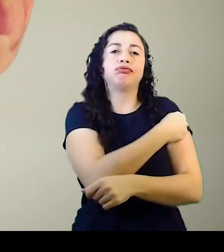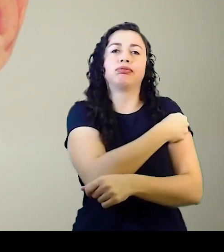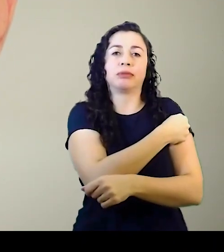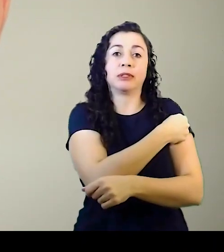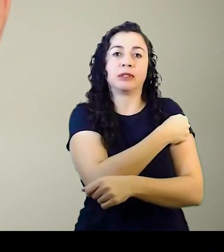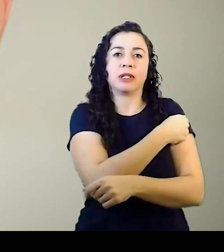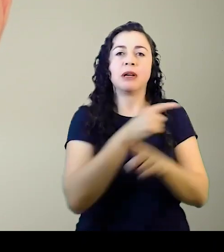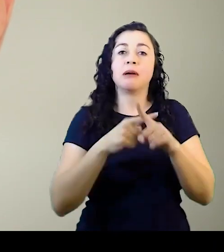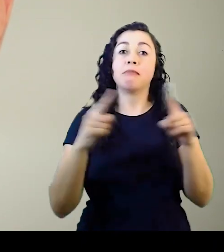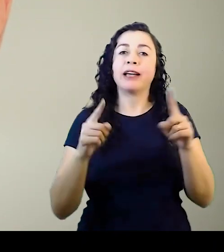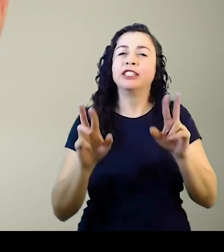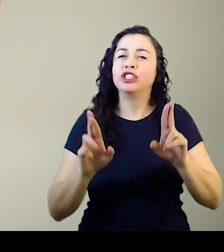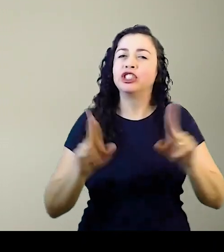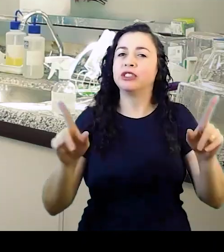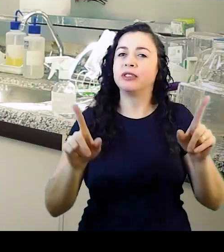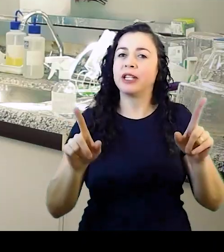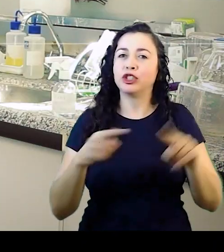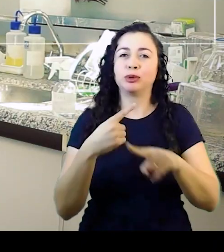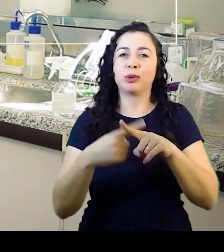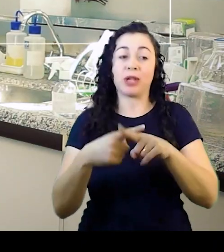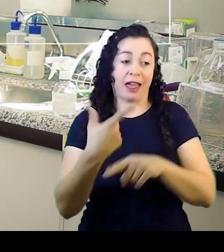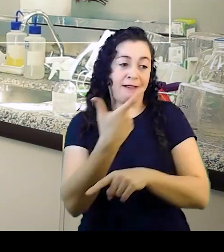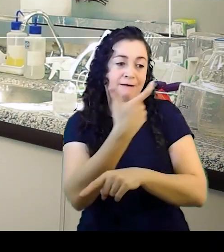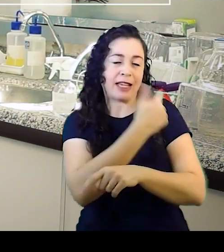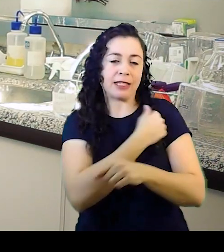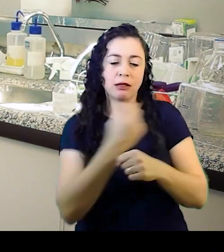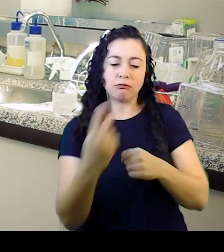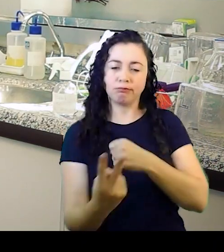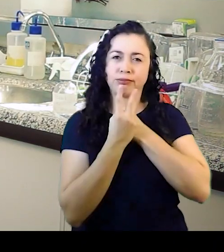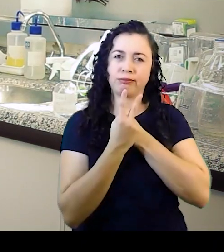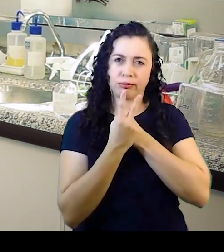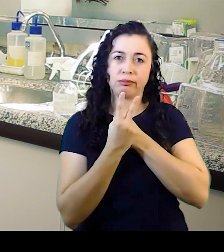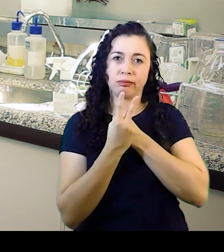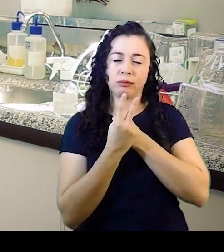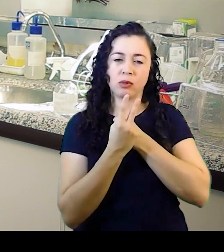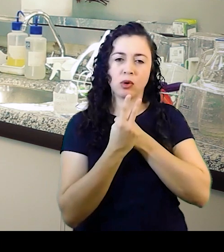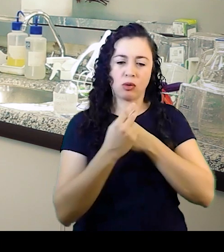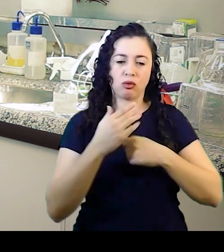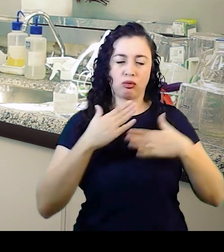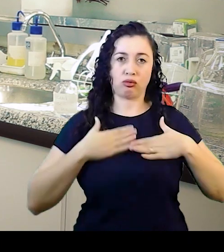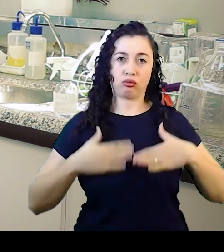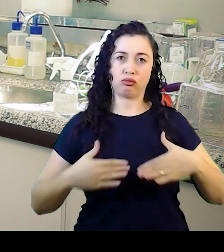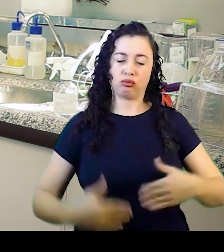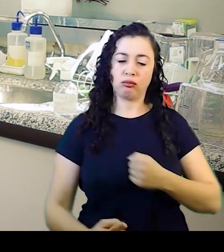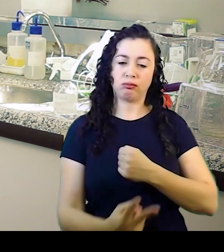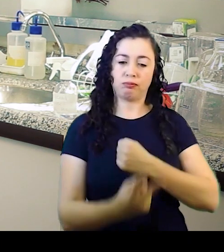then being at an antibody and protein level, which is the pattern of the